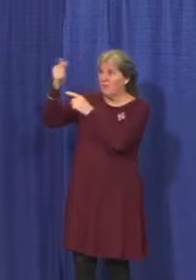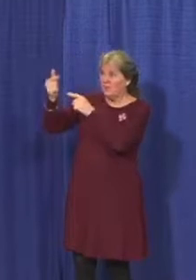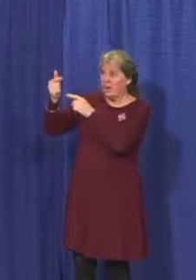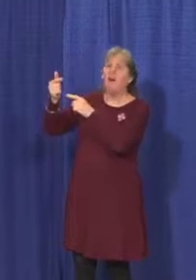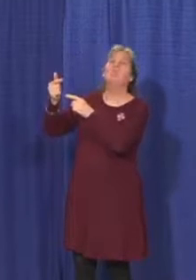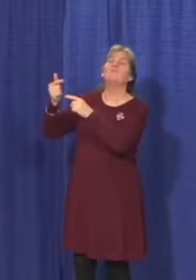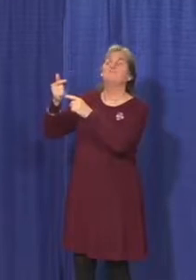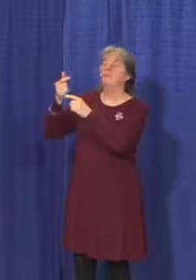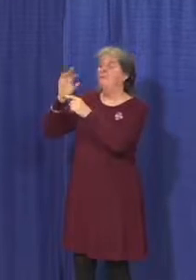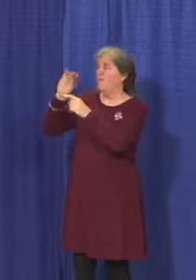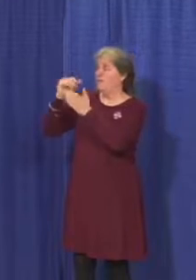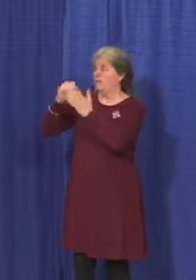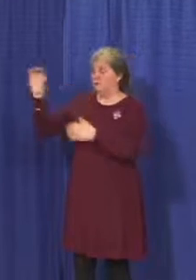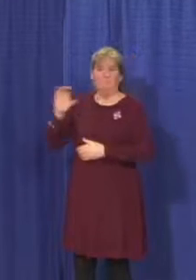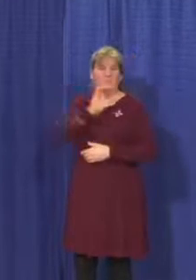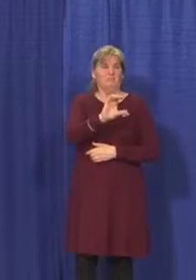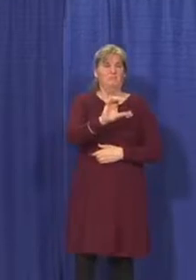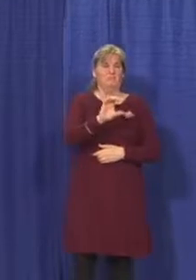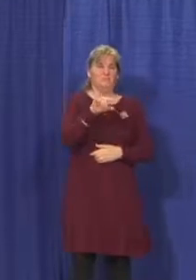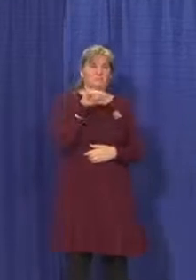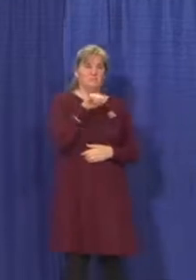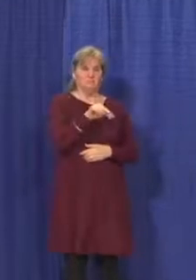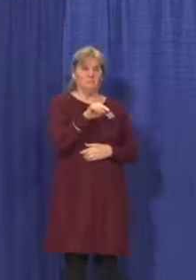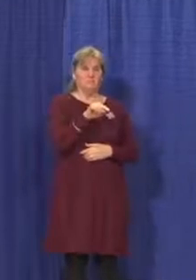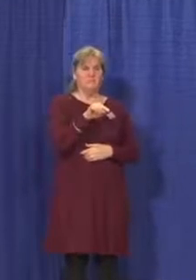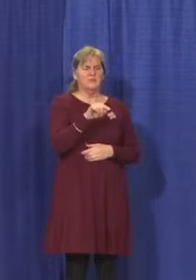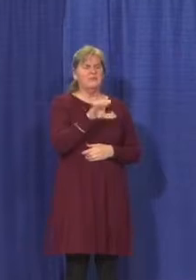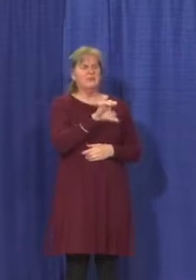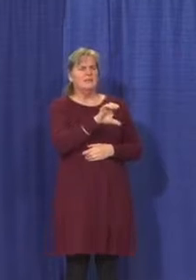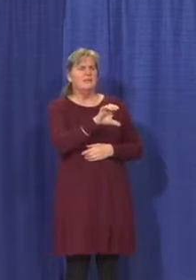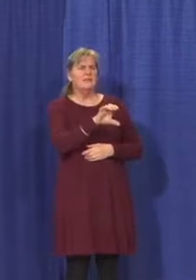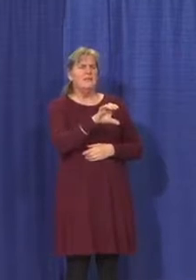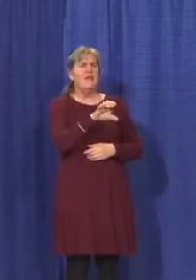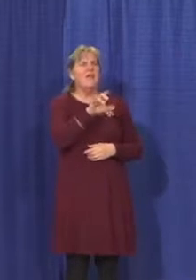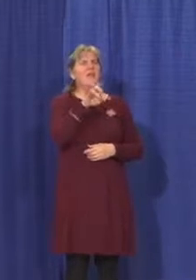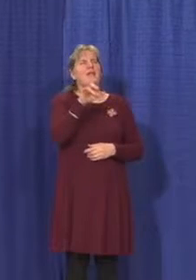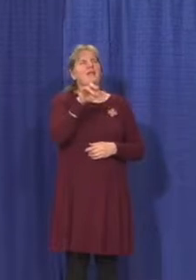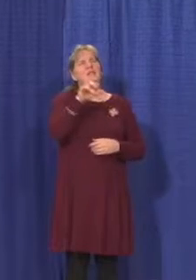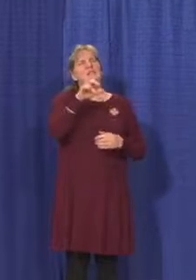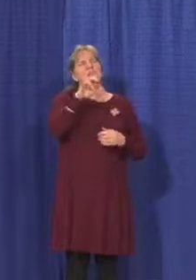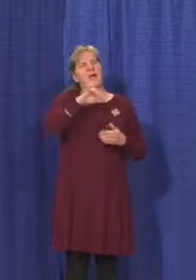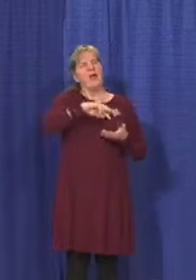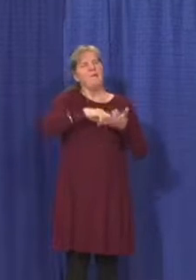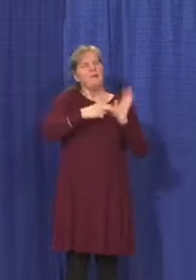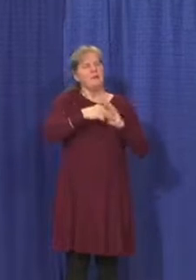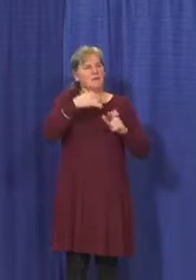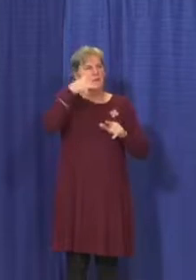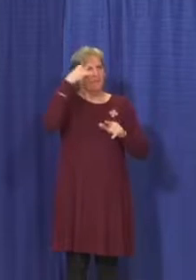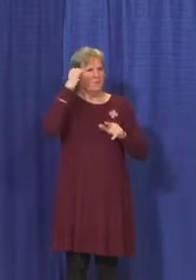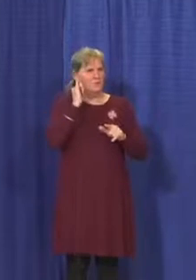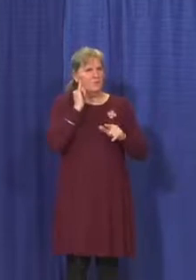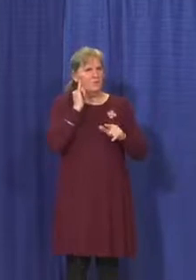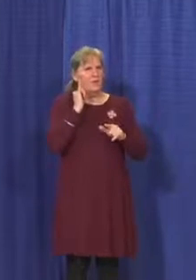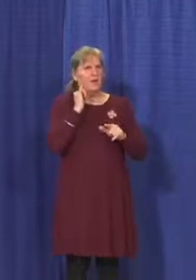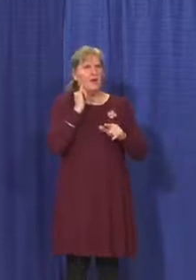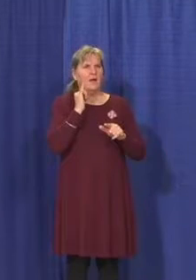Yukon. $40 million to address the particular housing pressures. That doesn't mean that Yukon